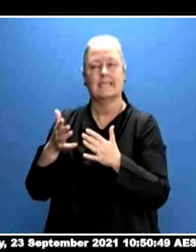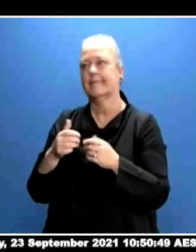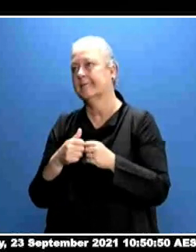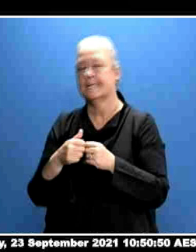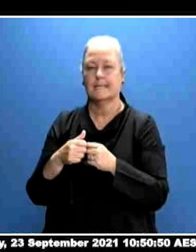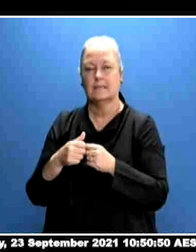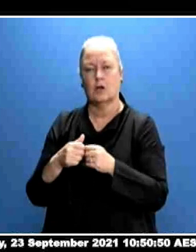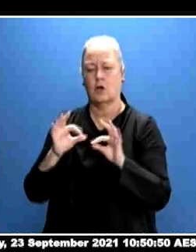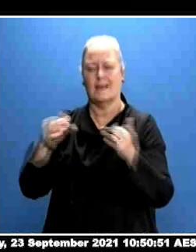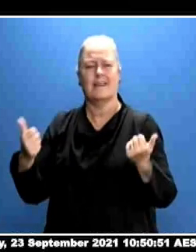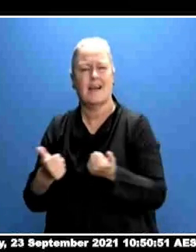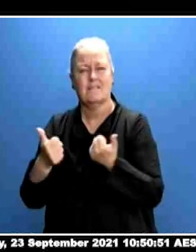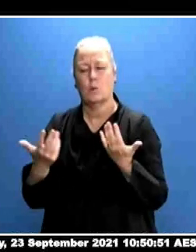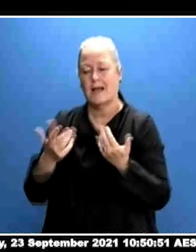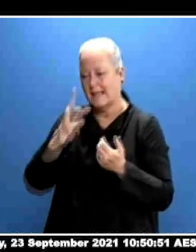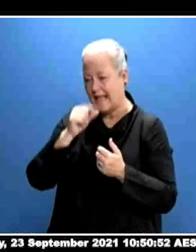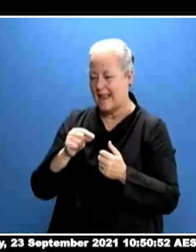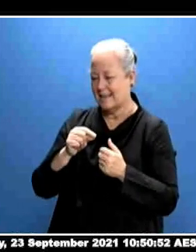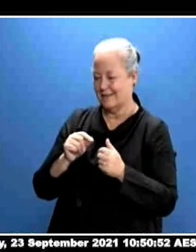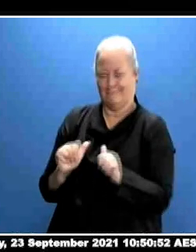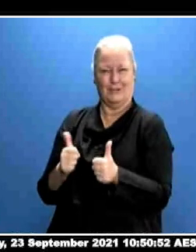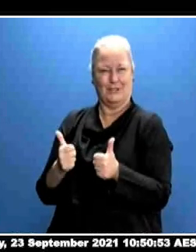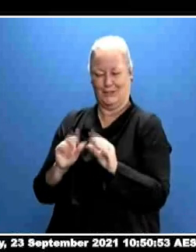repeating the behaviours or continuing to engage behaviours and coming back.